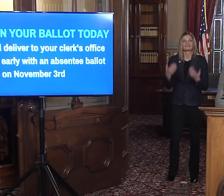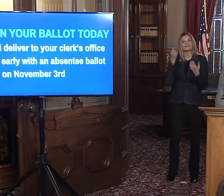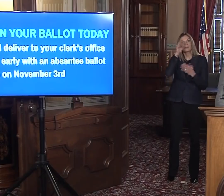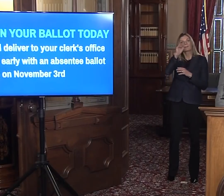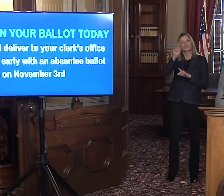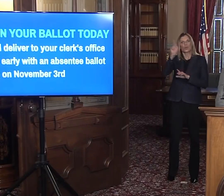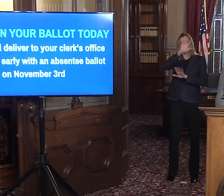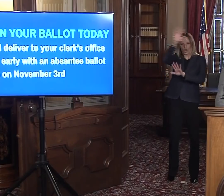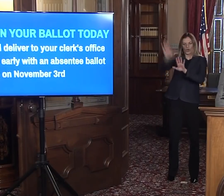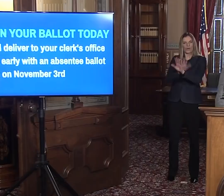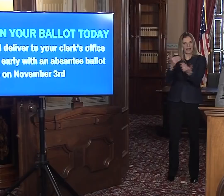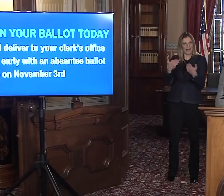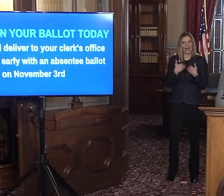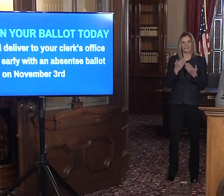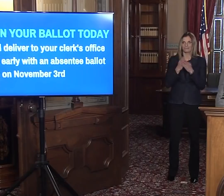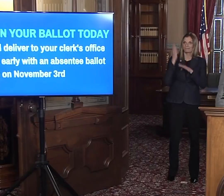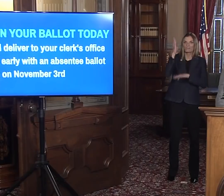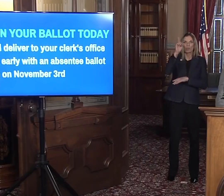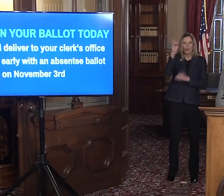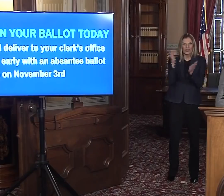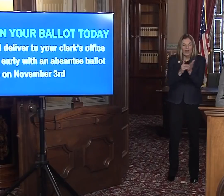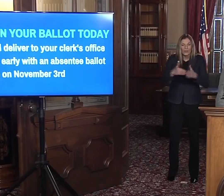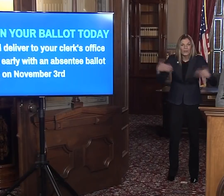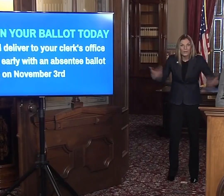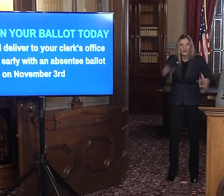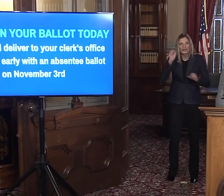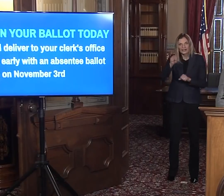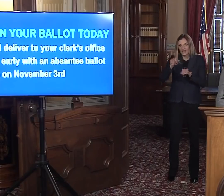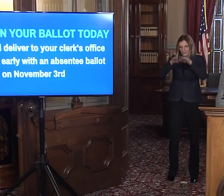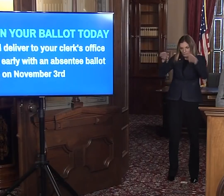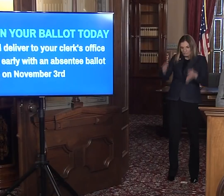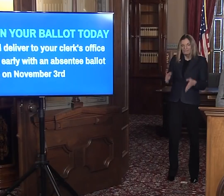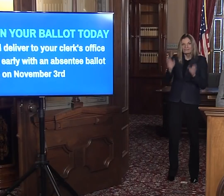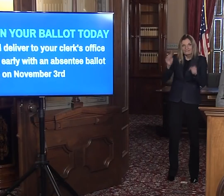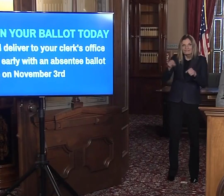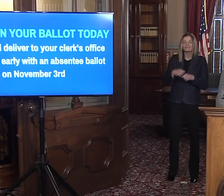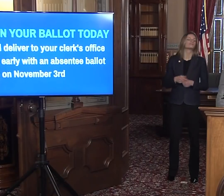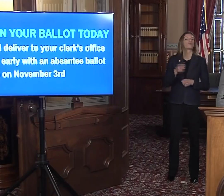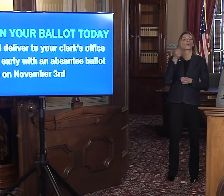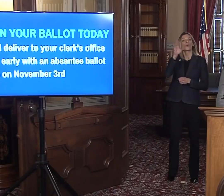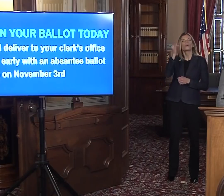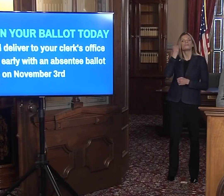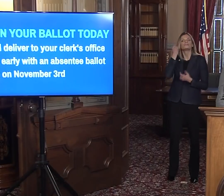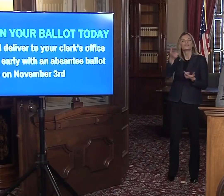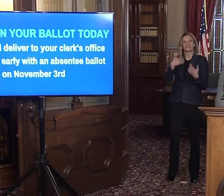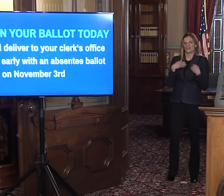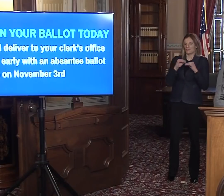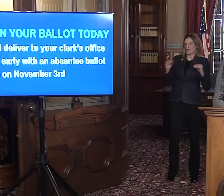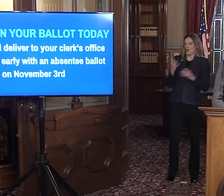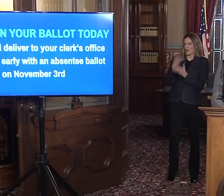BOX. THERE ARE MORE THAN A THOUSAND ACROSS THE STATE OF MICHIGAN.